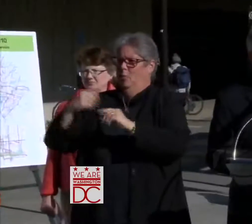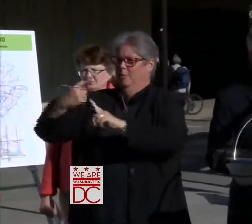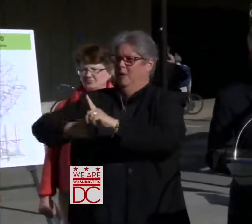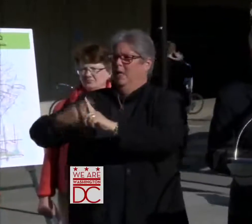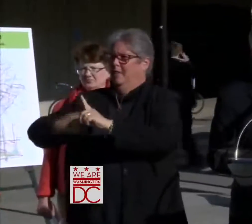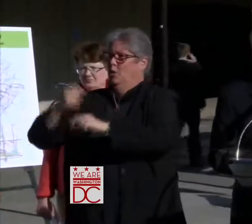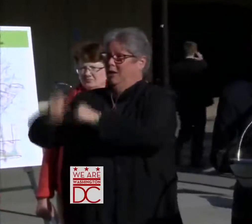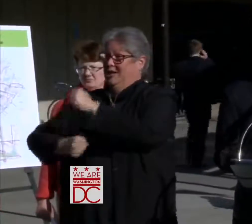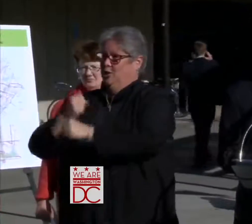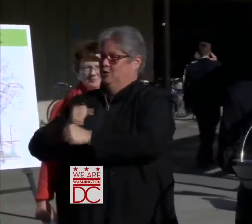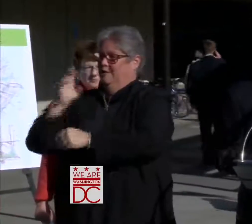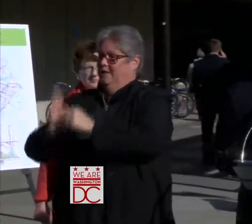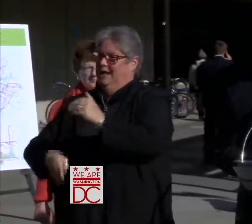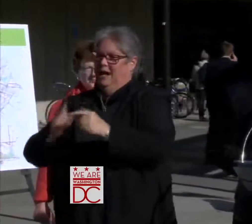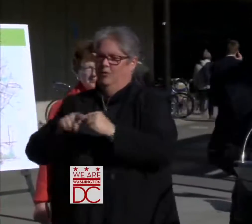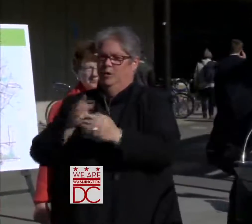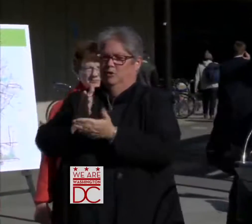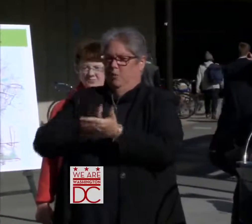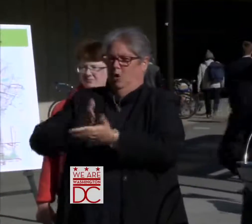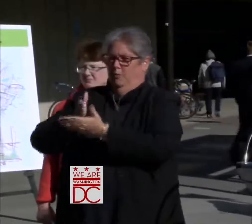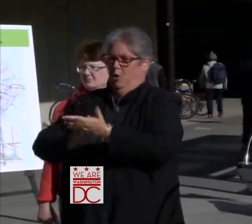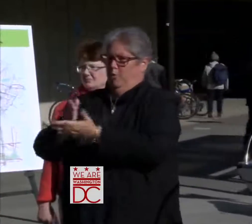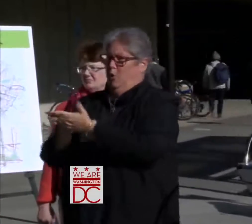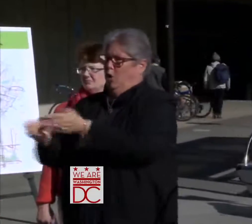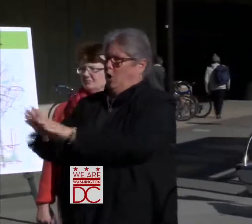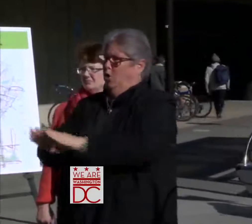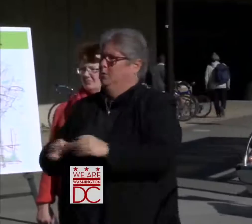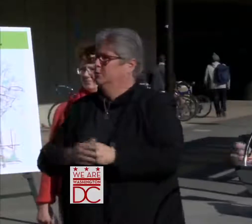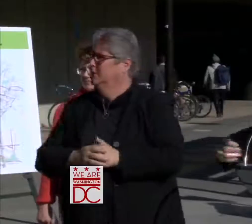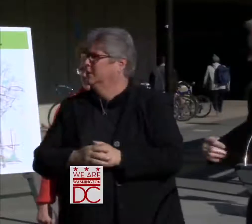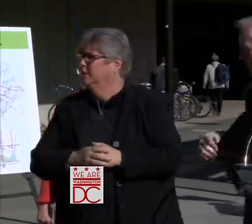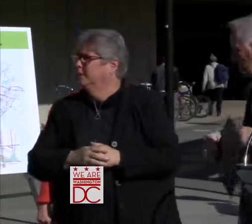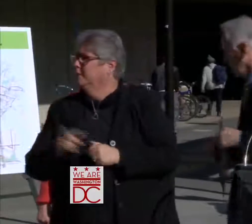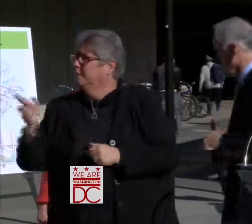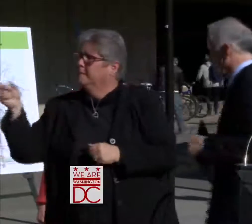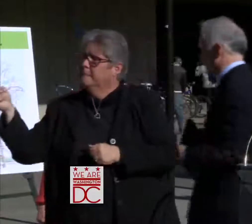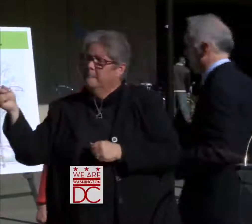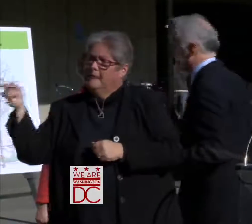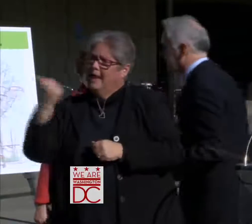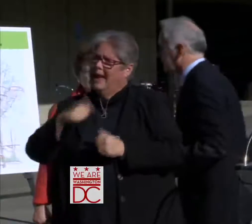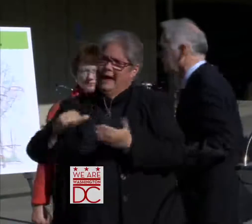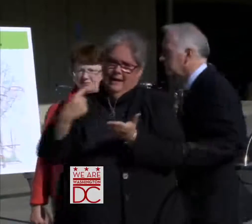GET IN AND DO IT IF WE WERE JUST PIECEMEALING IT.